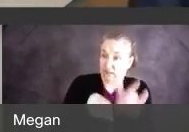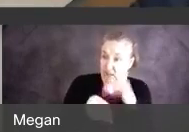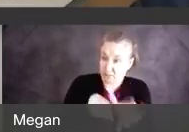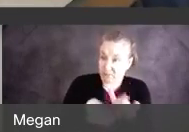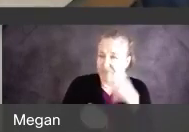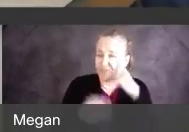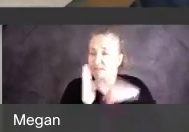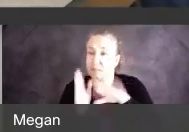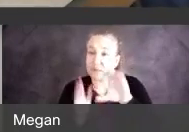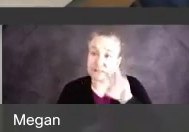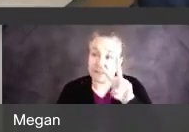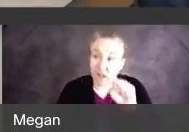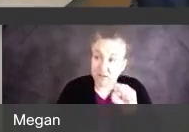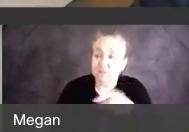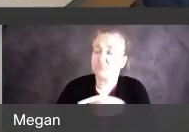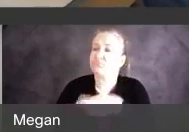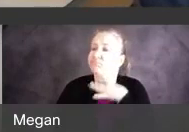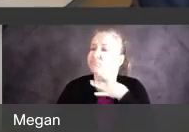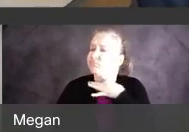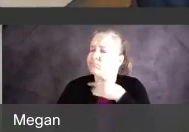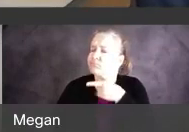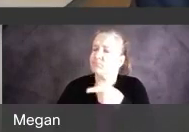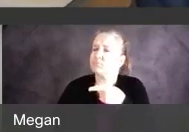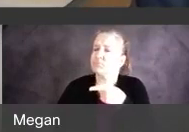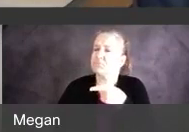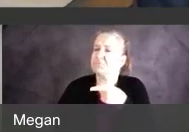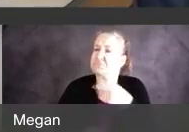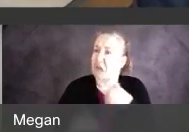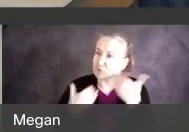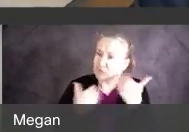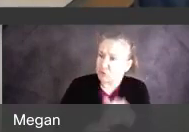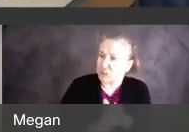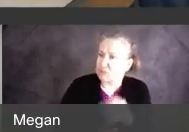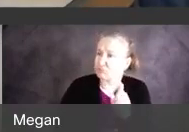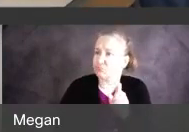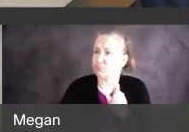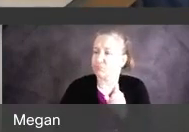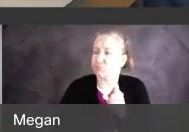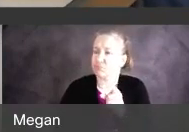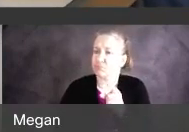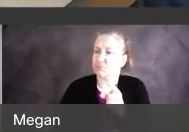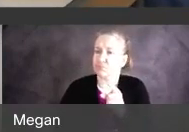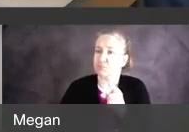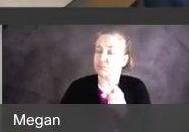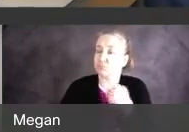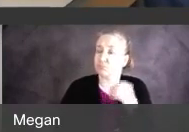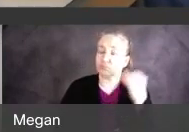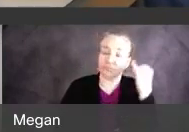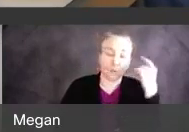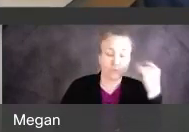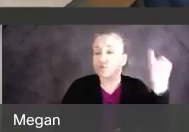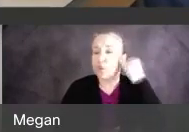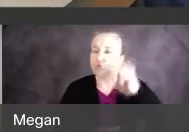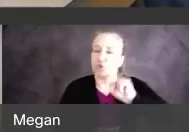is there any restrictions as to if in the, let's say if it's in Norristown, only norristown